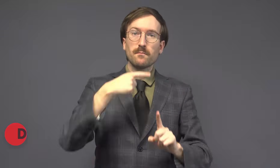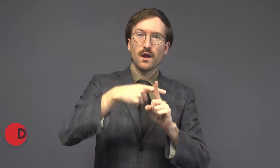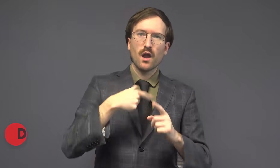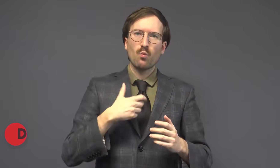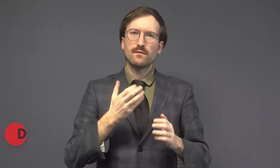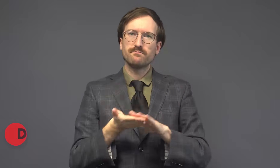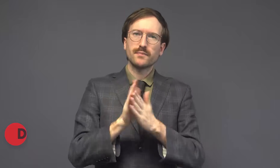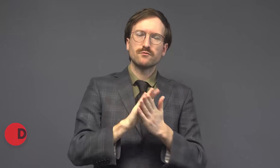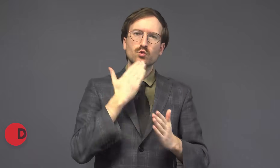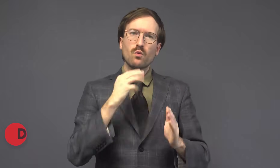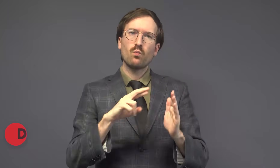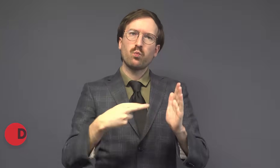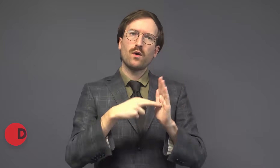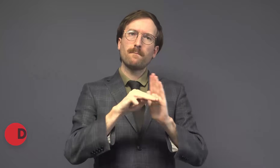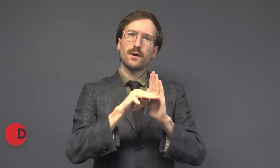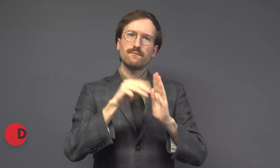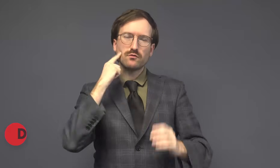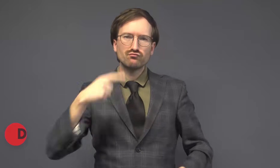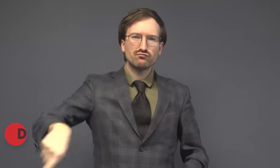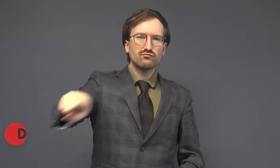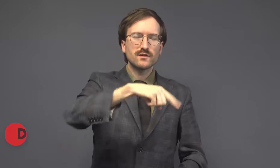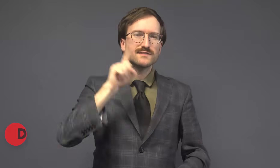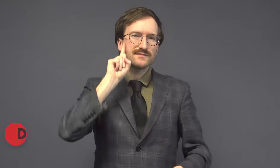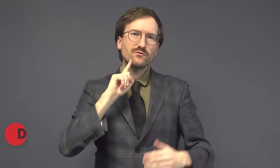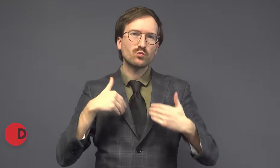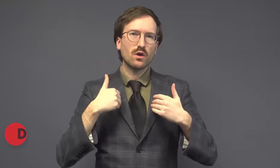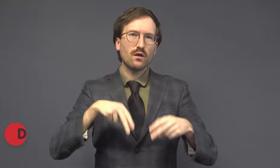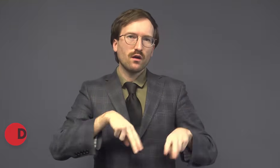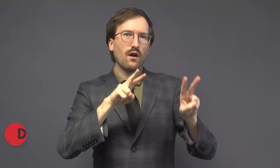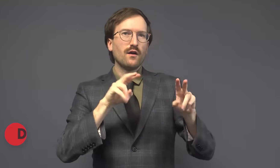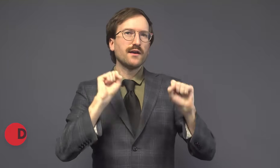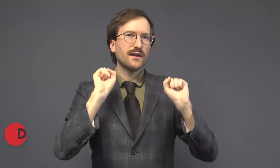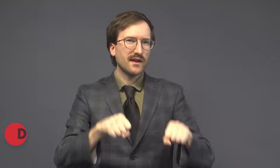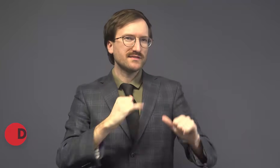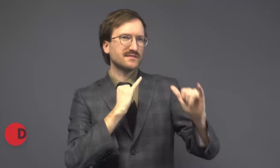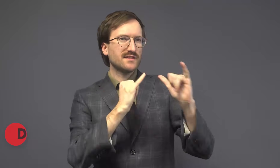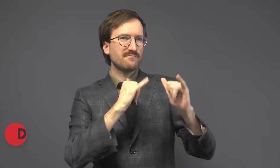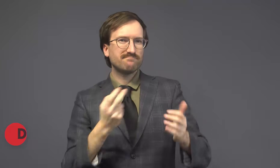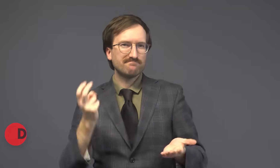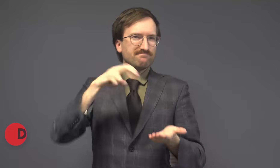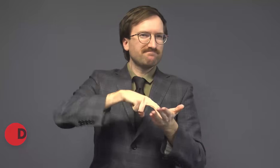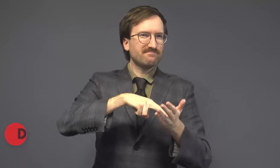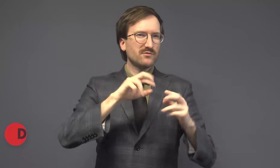Plus, I would like to be a role model for the Deaf youth to rise